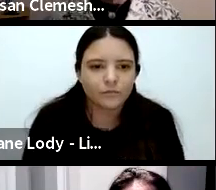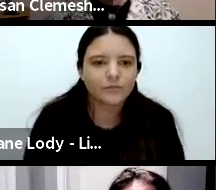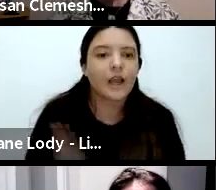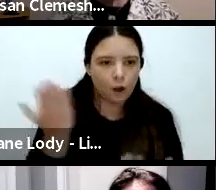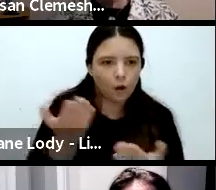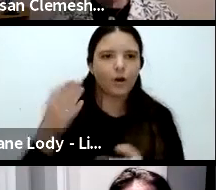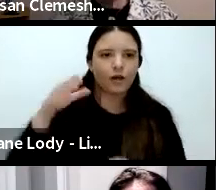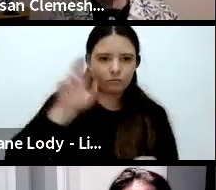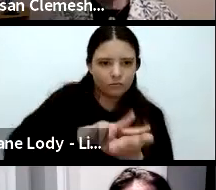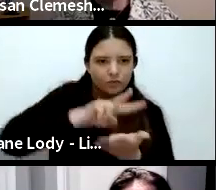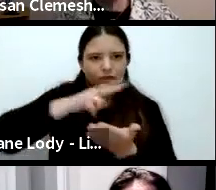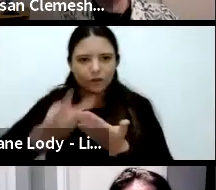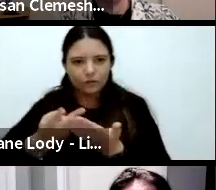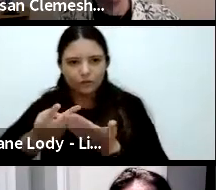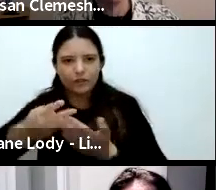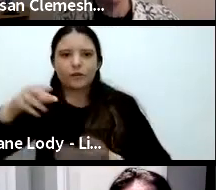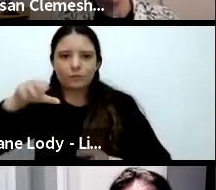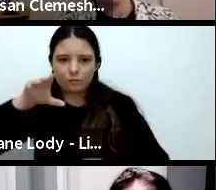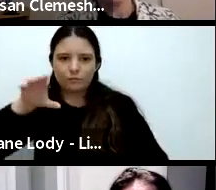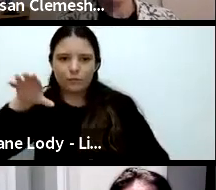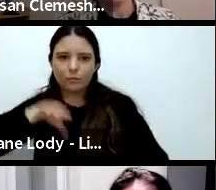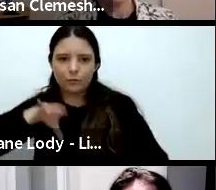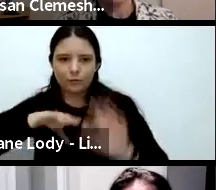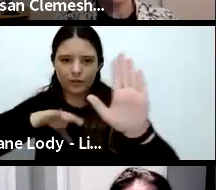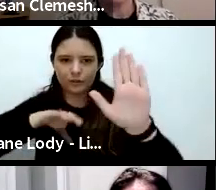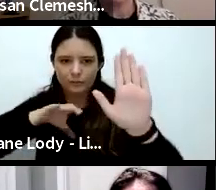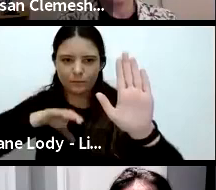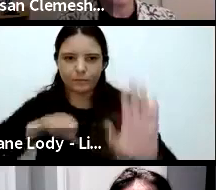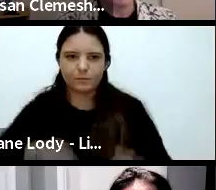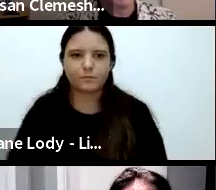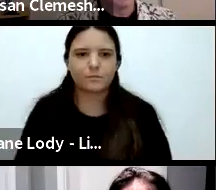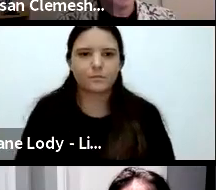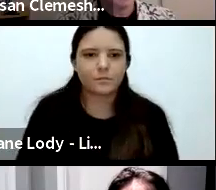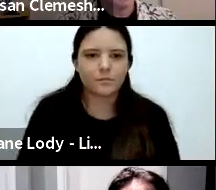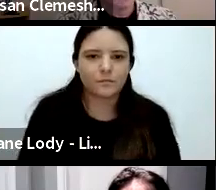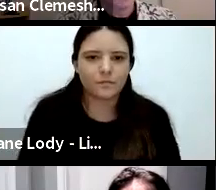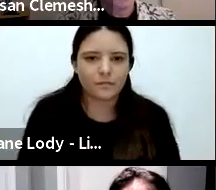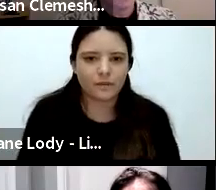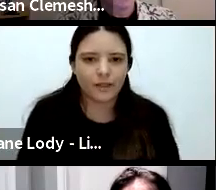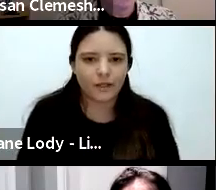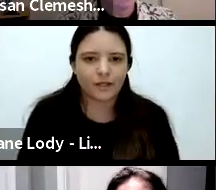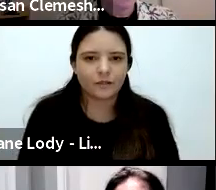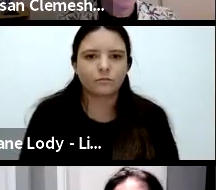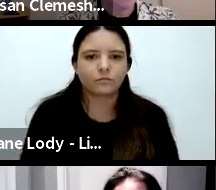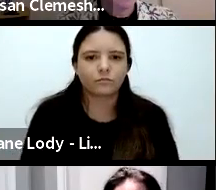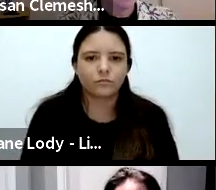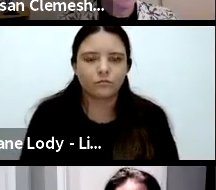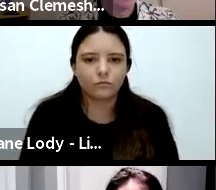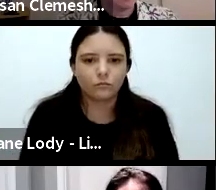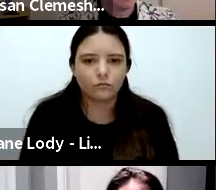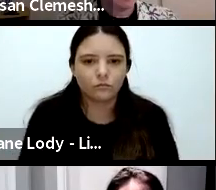So Peter for So Peter first. So Peter. First, and he has this. Thanks